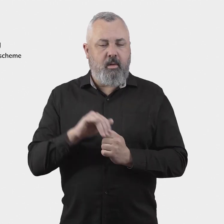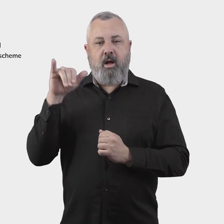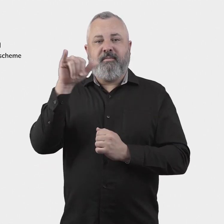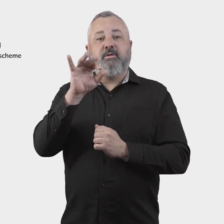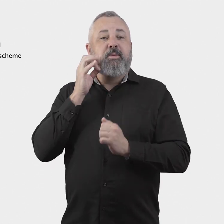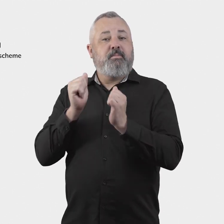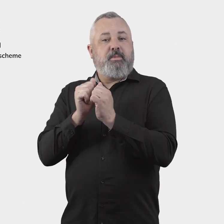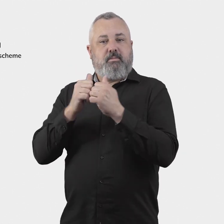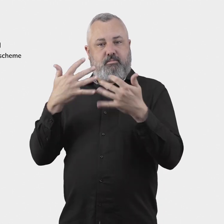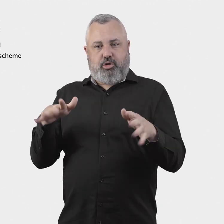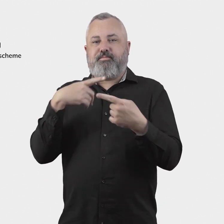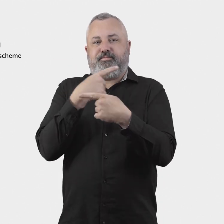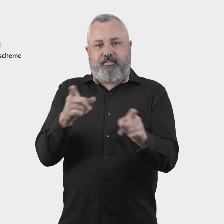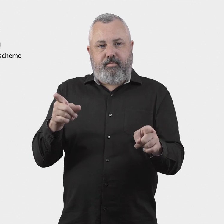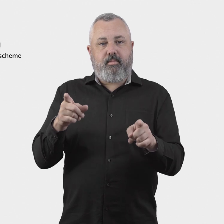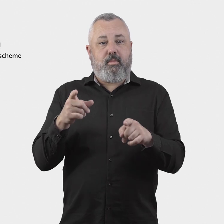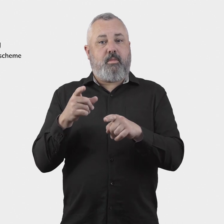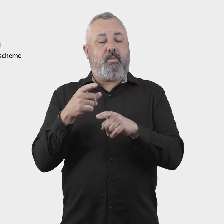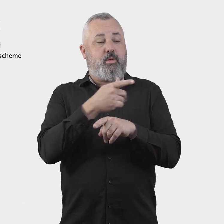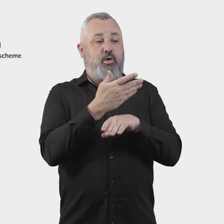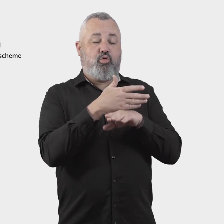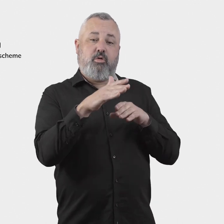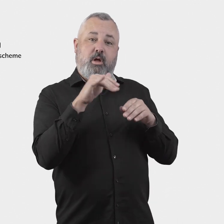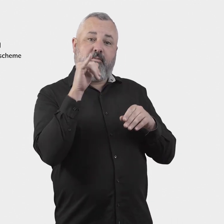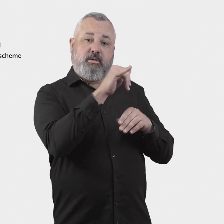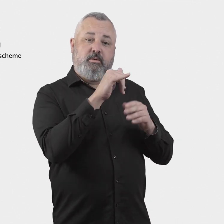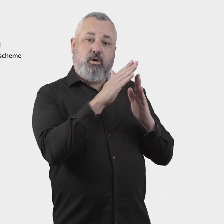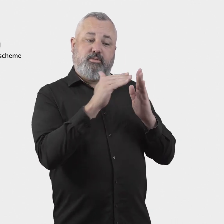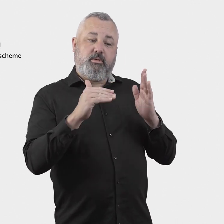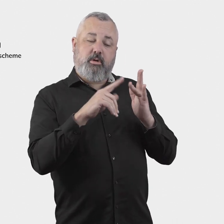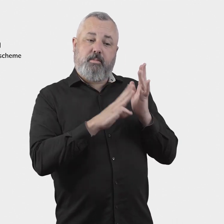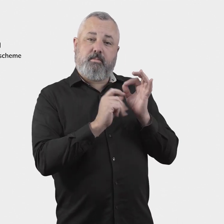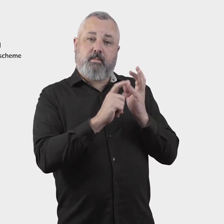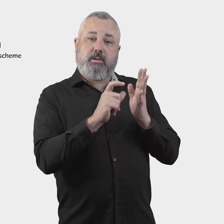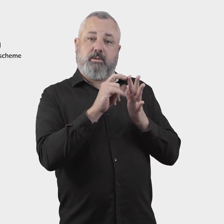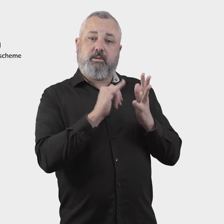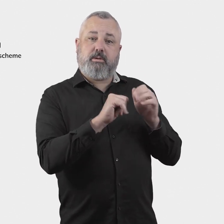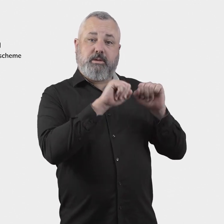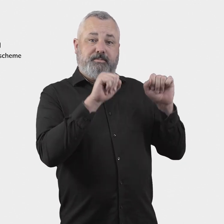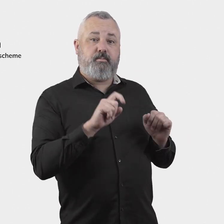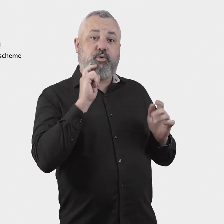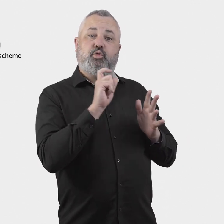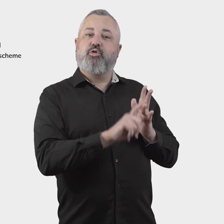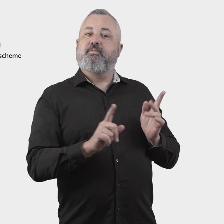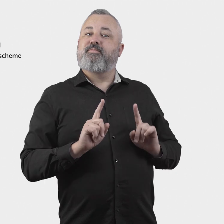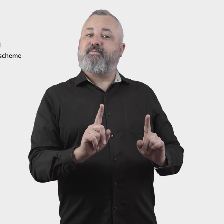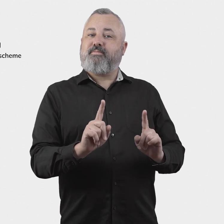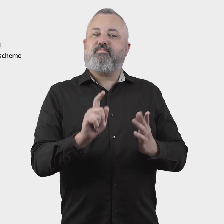As announced in the Aviation White Paper, the Aviation Industry Ombuds Scheme will: